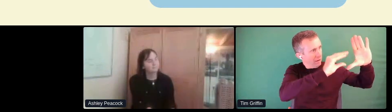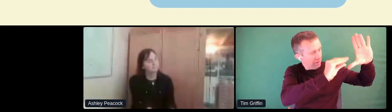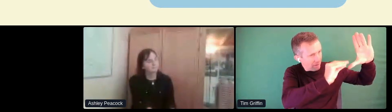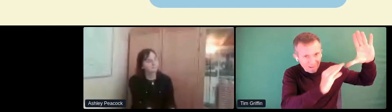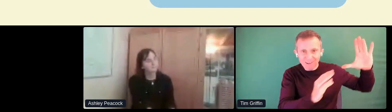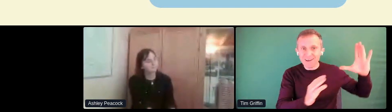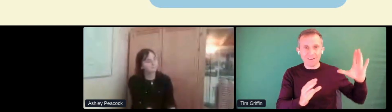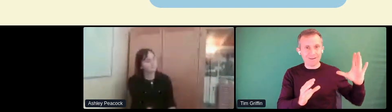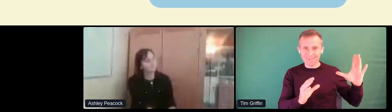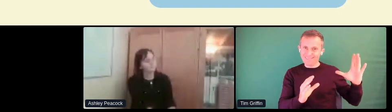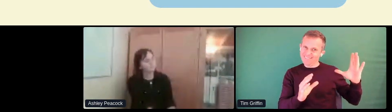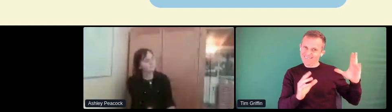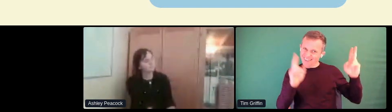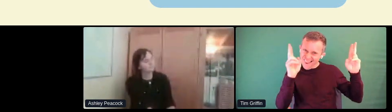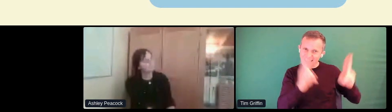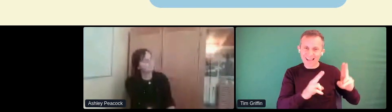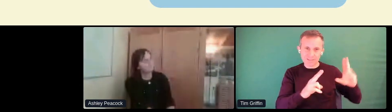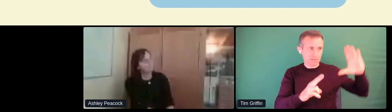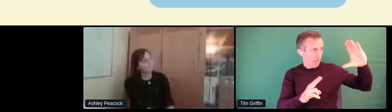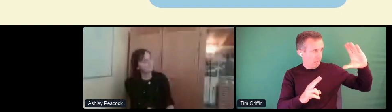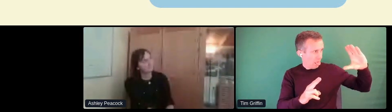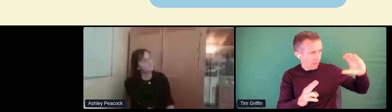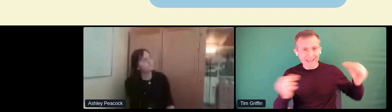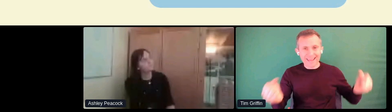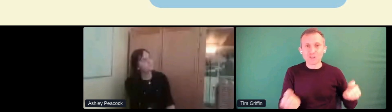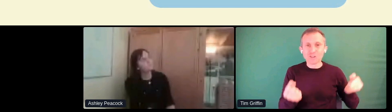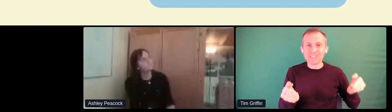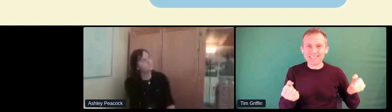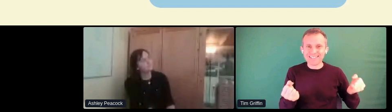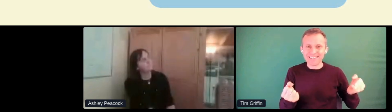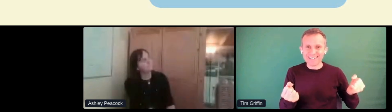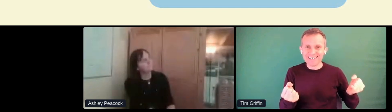the stresses at work and all of those things, so having that opportunity to work from home